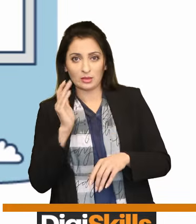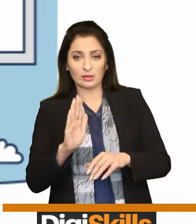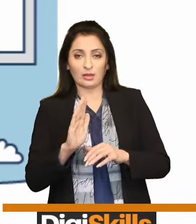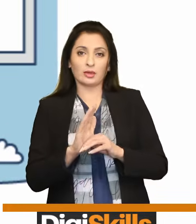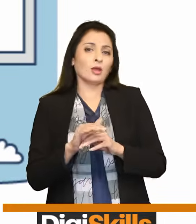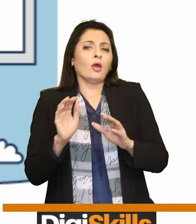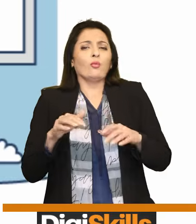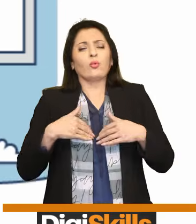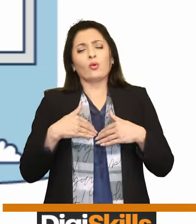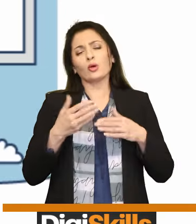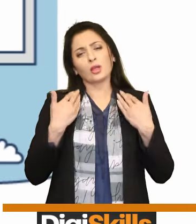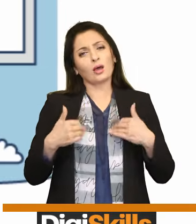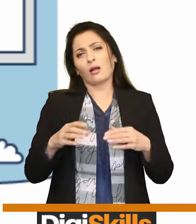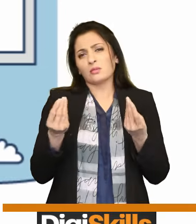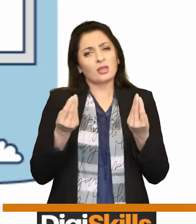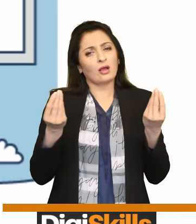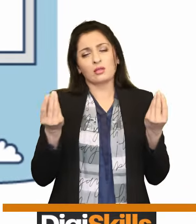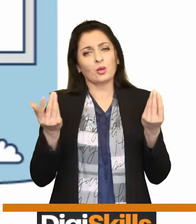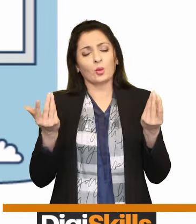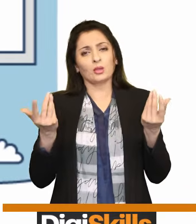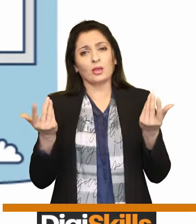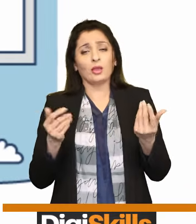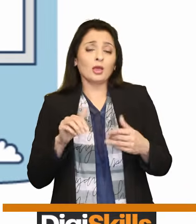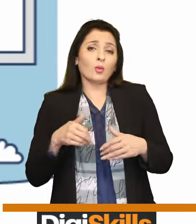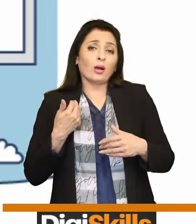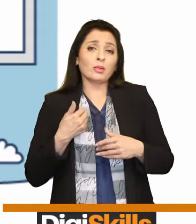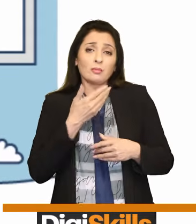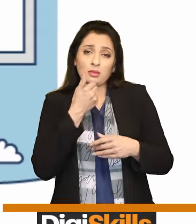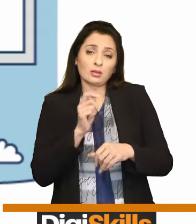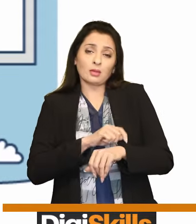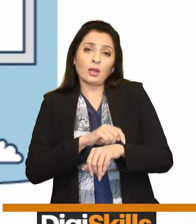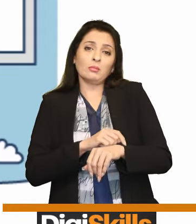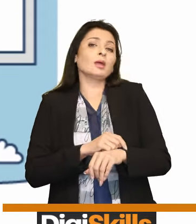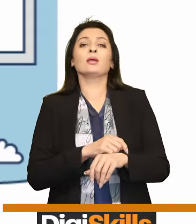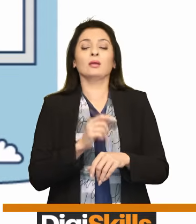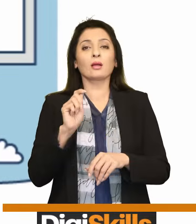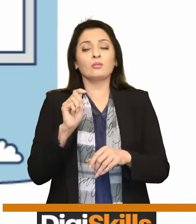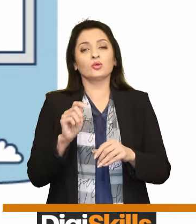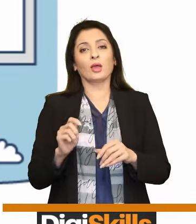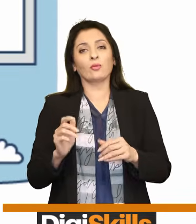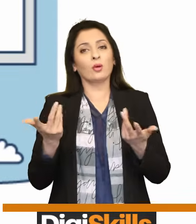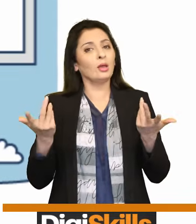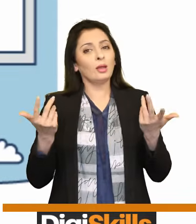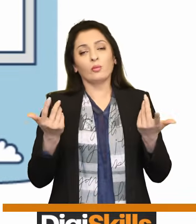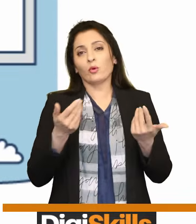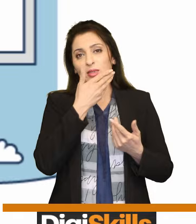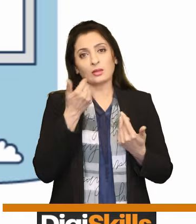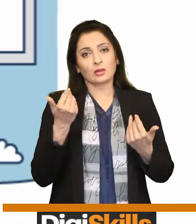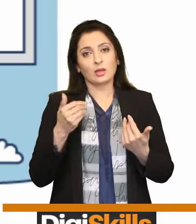Because they feel comfortable in working on their own time zone OR on their own comfort hours.